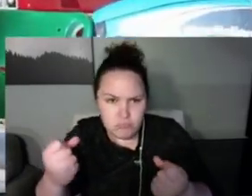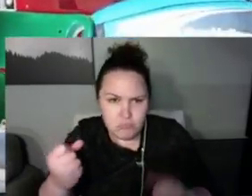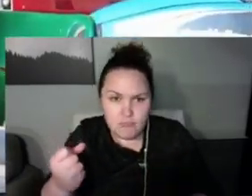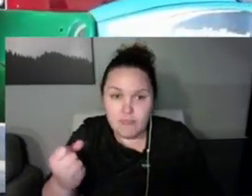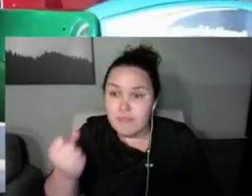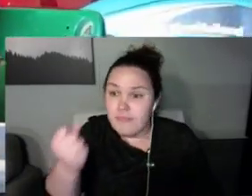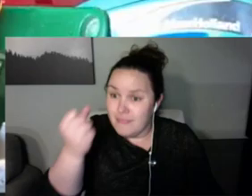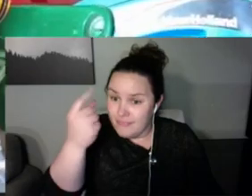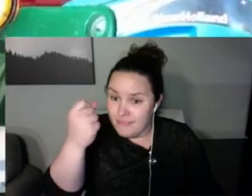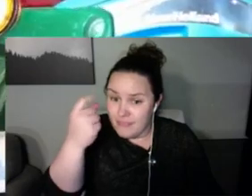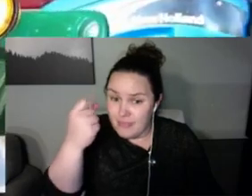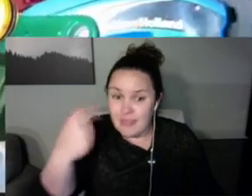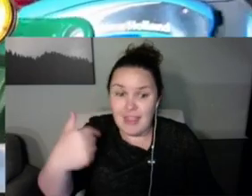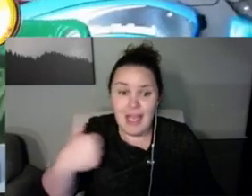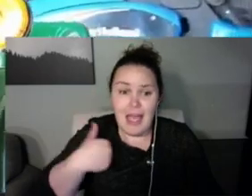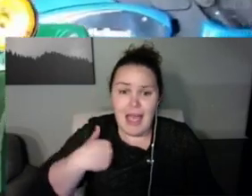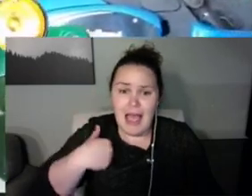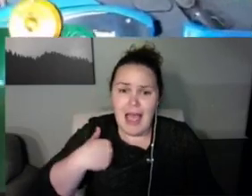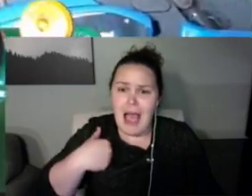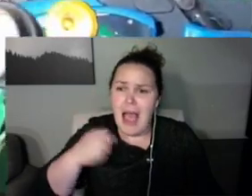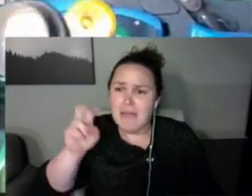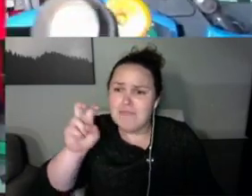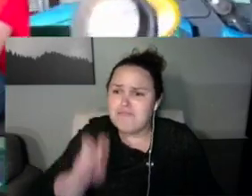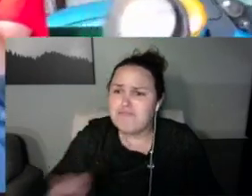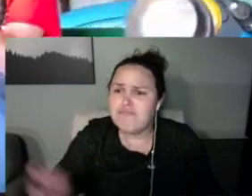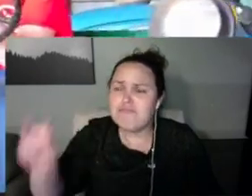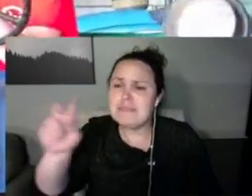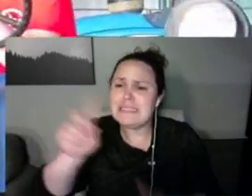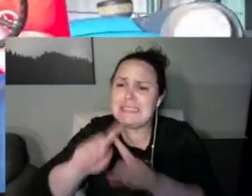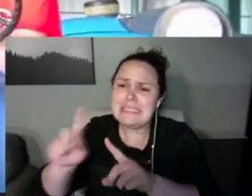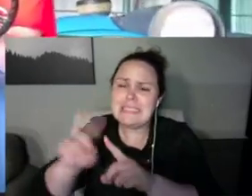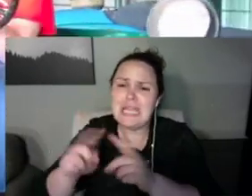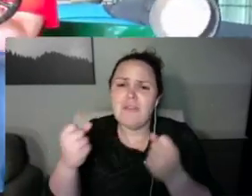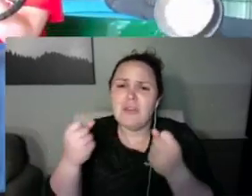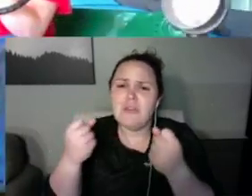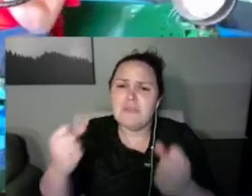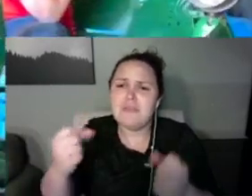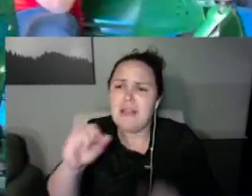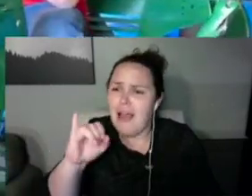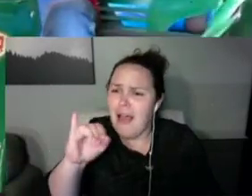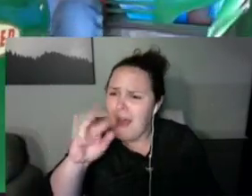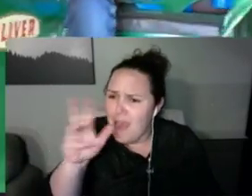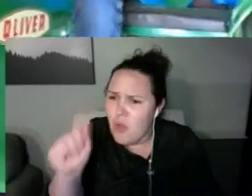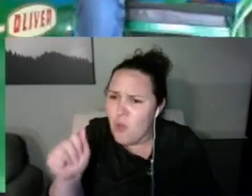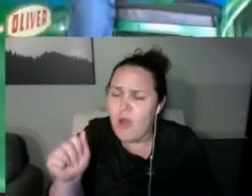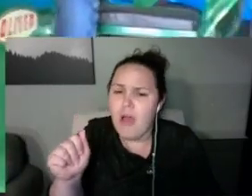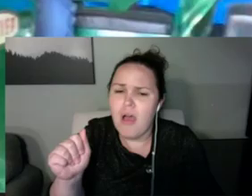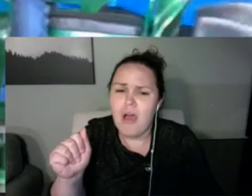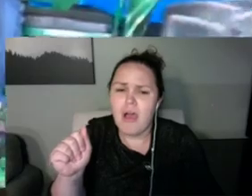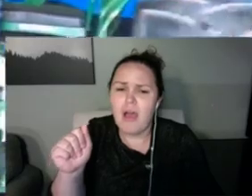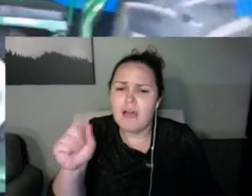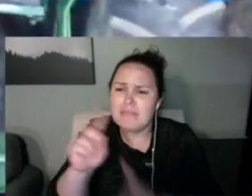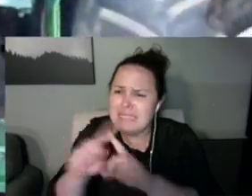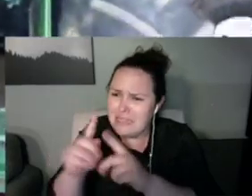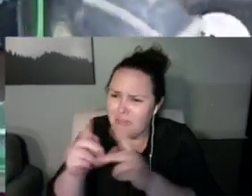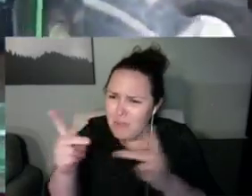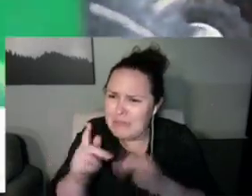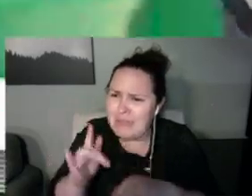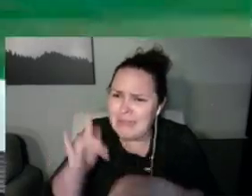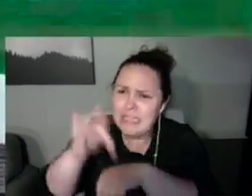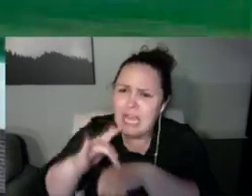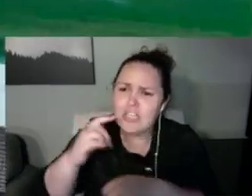I go on tractor rides across Iowa and different places